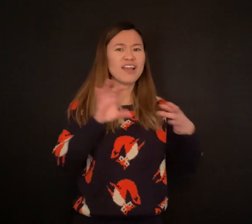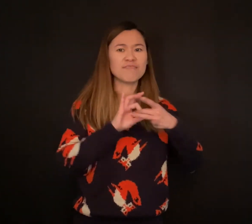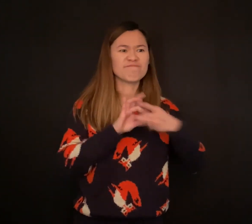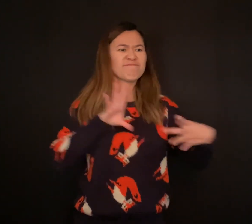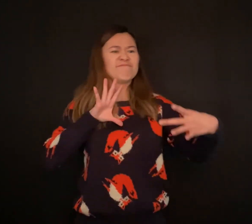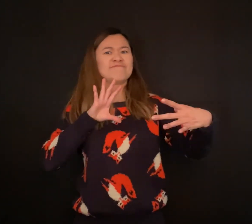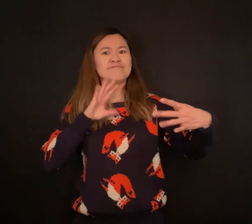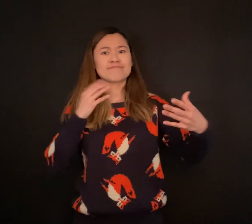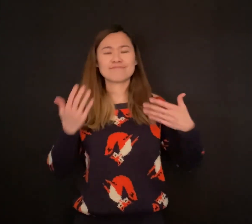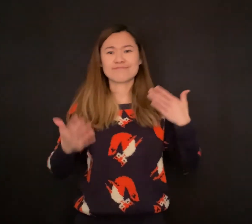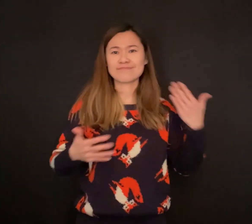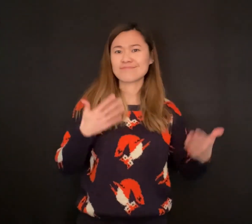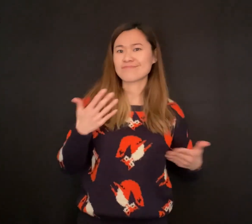That way you don't feel isolated and disconnected.